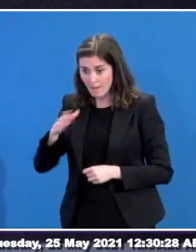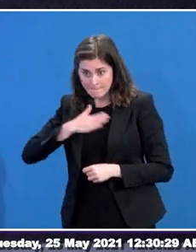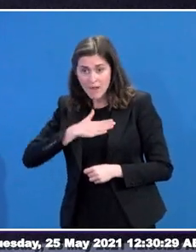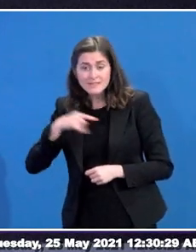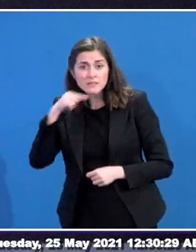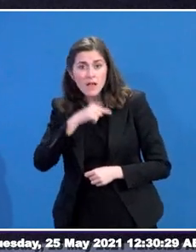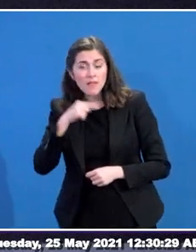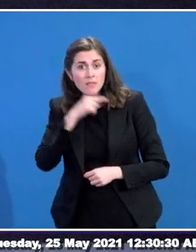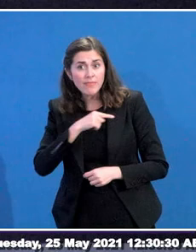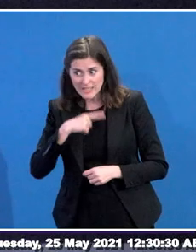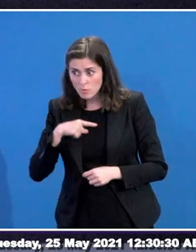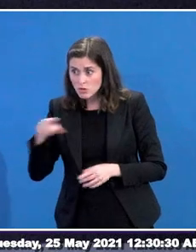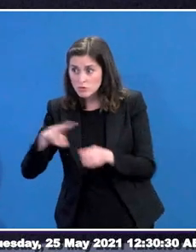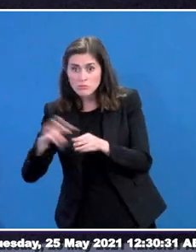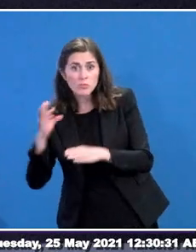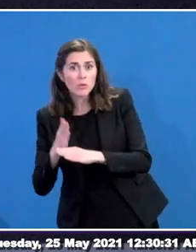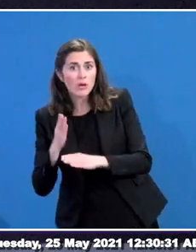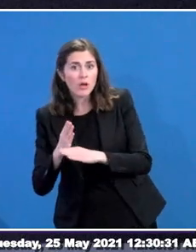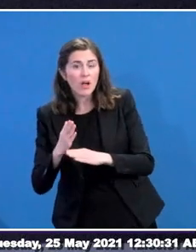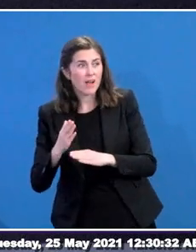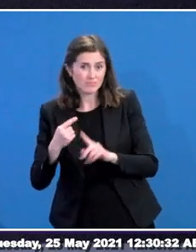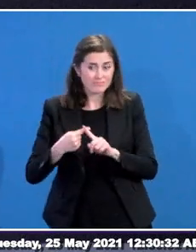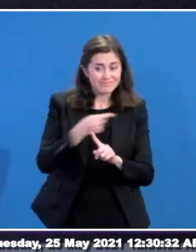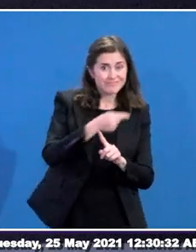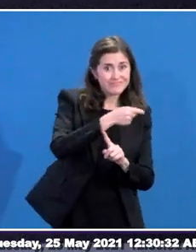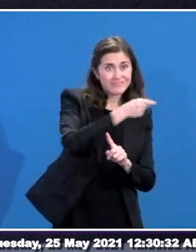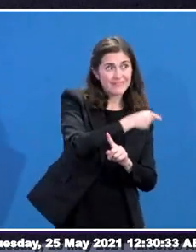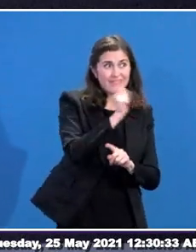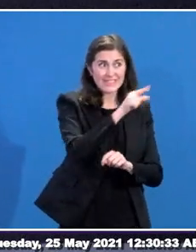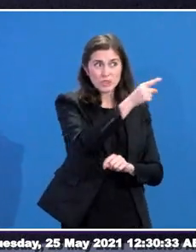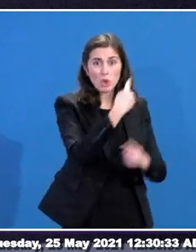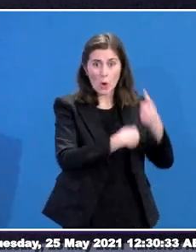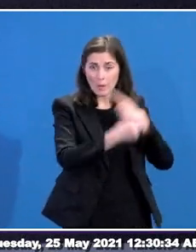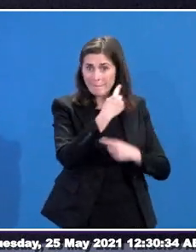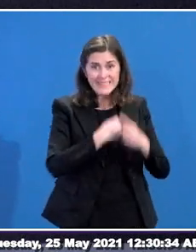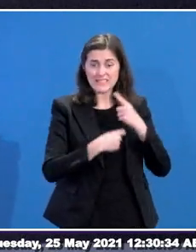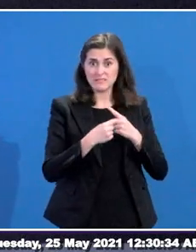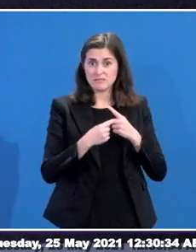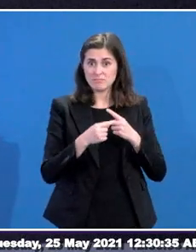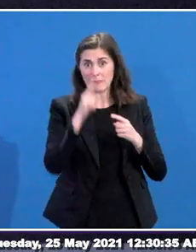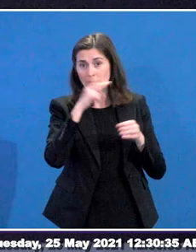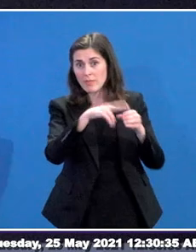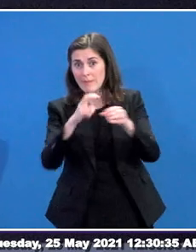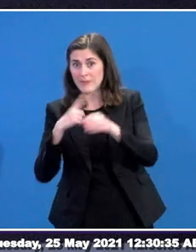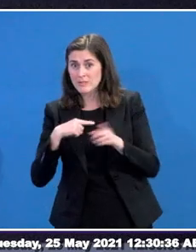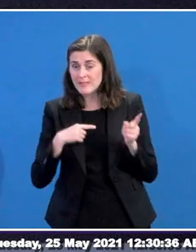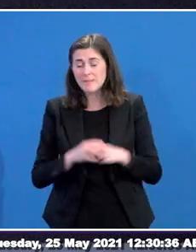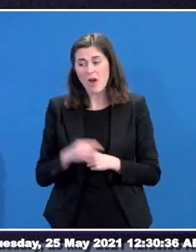Because up until that stage I thought he worked really well with our son, you know?